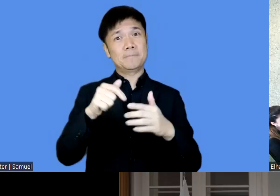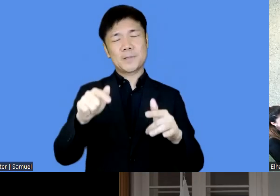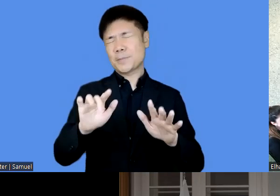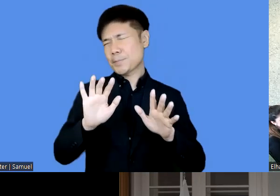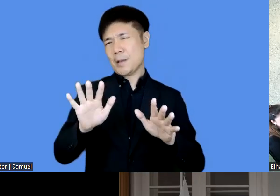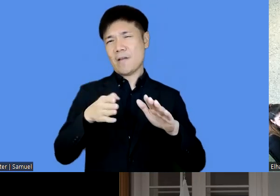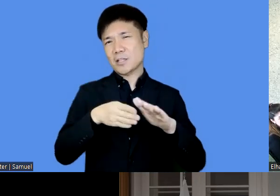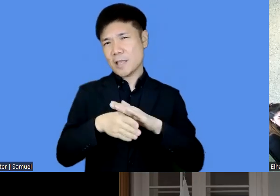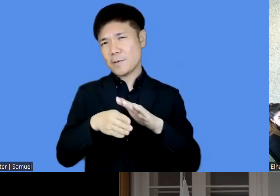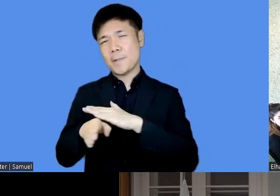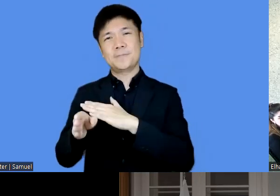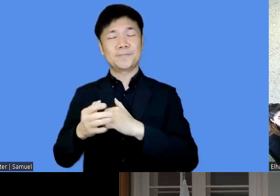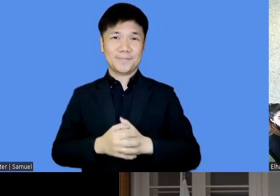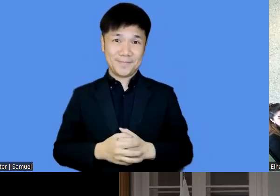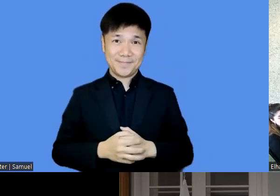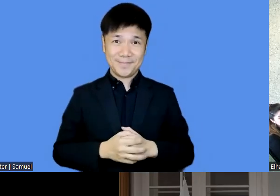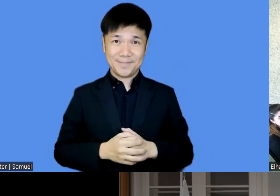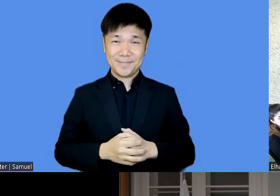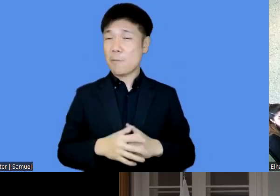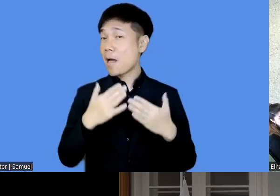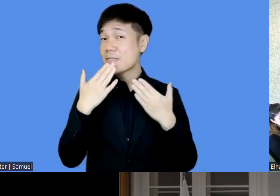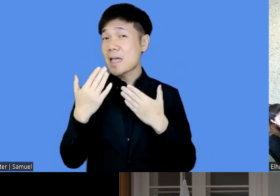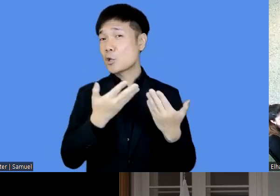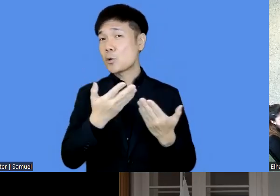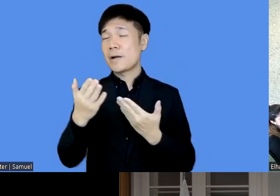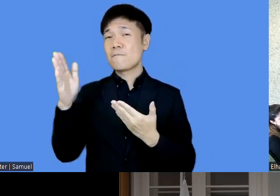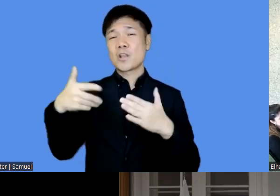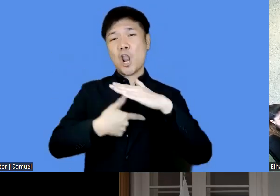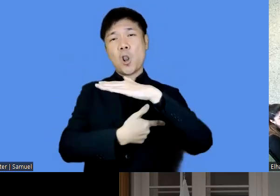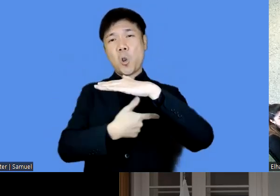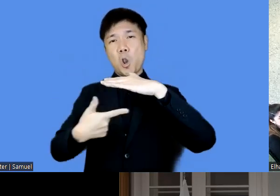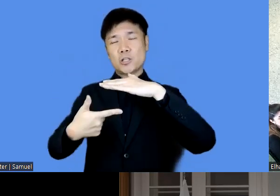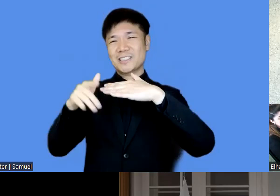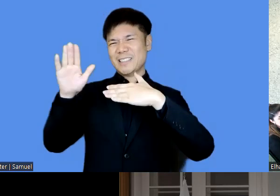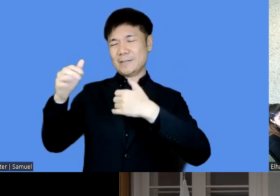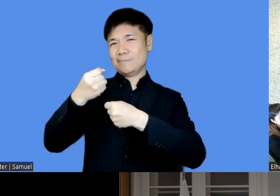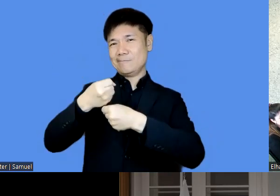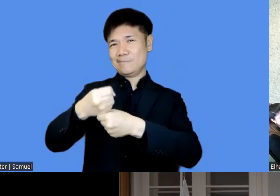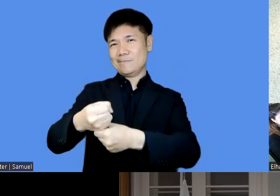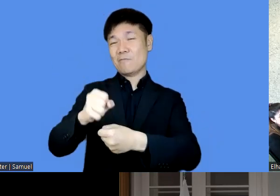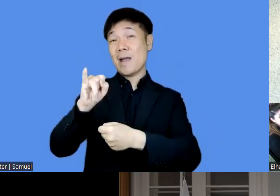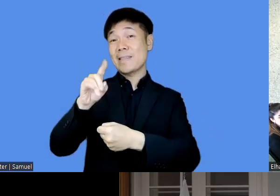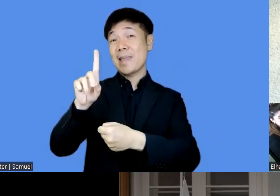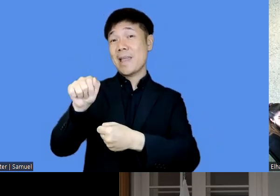I also want to thank my colleagues in the logistics team and Disability Alliance to